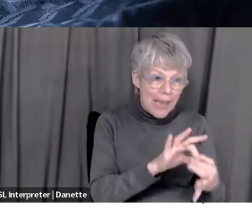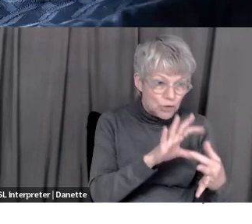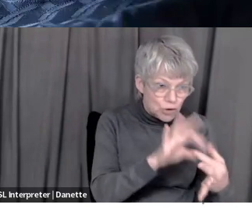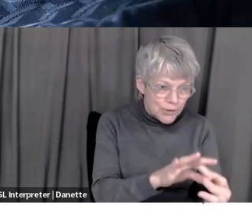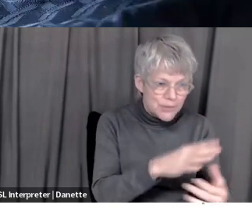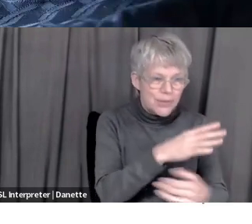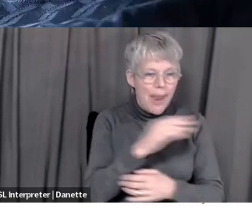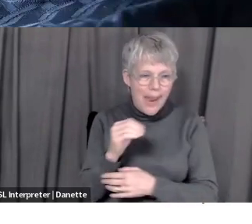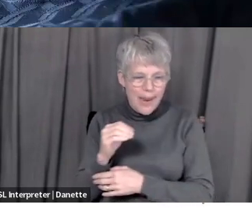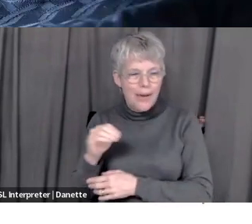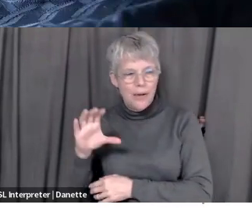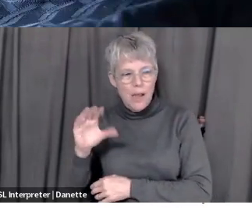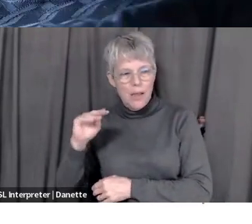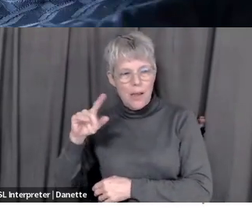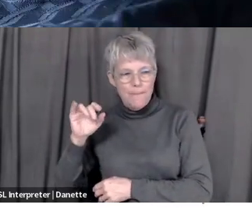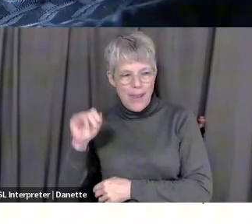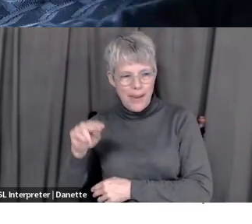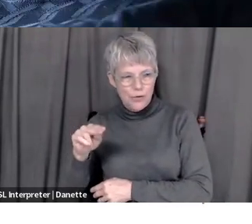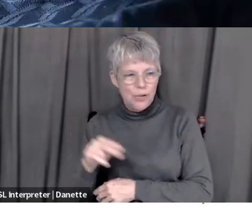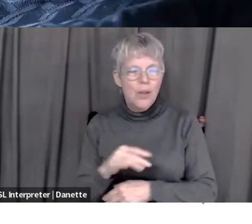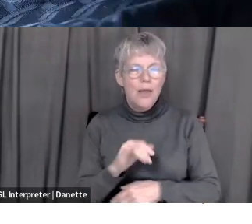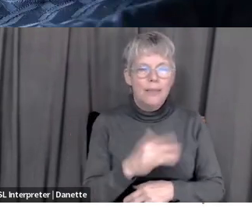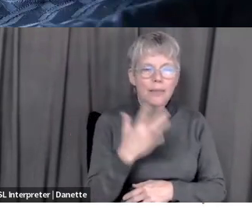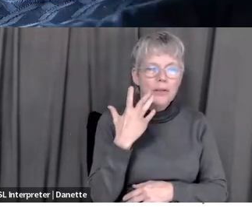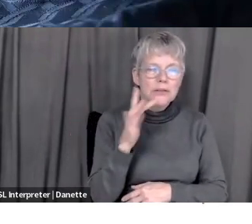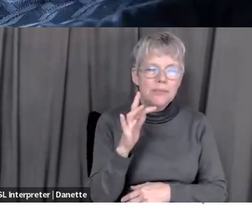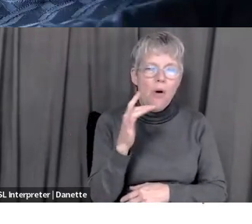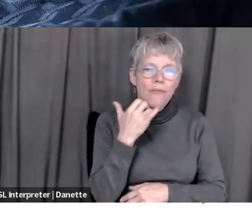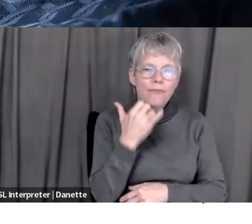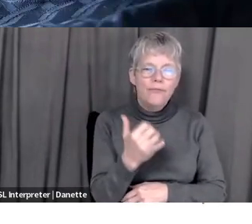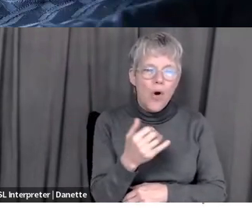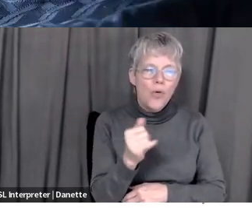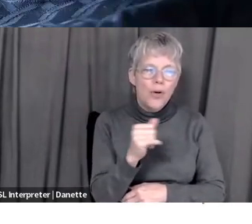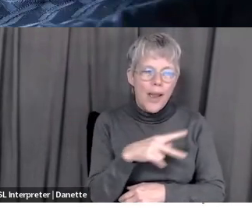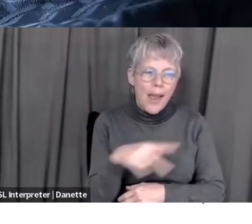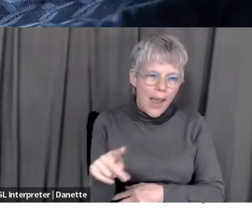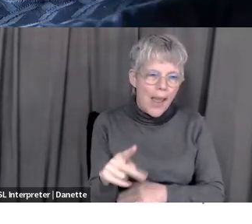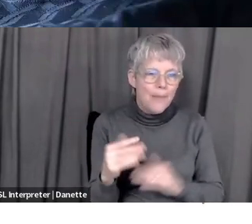includes connections is a smartphone app has peer support and care management